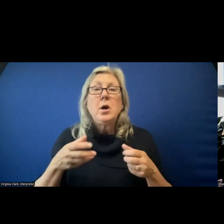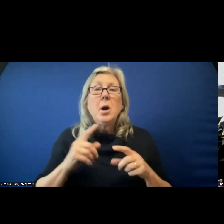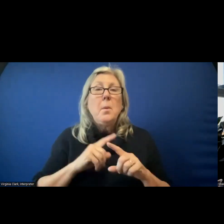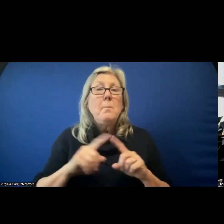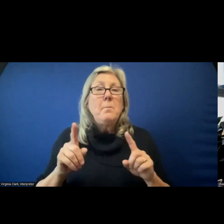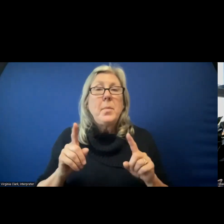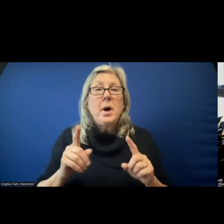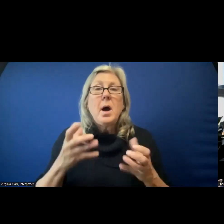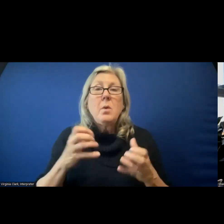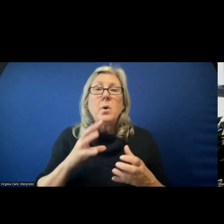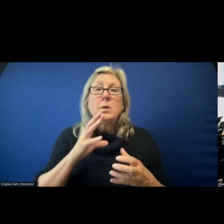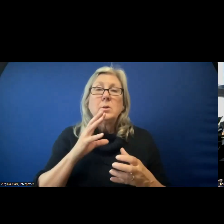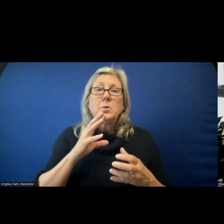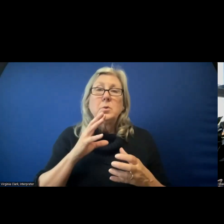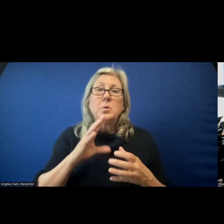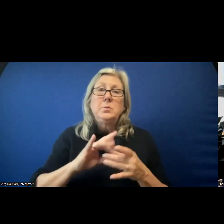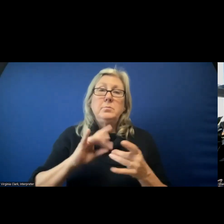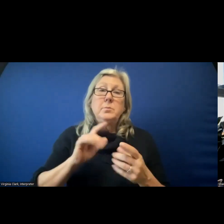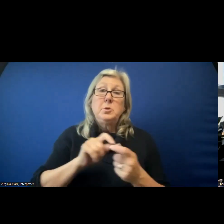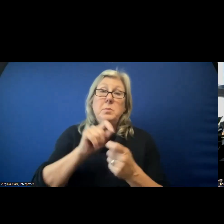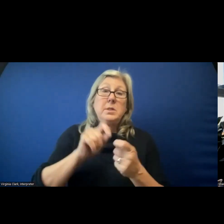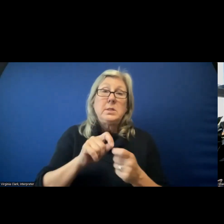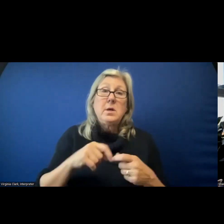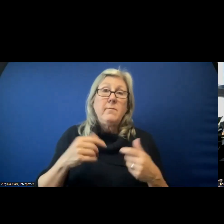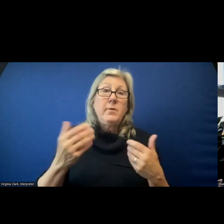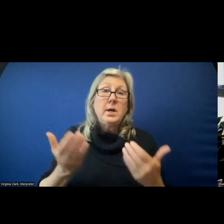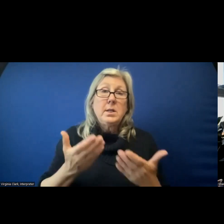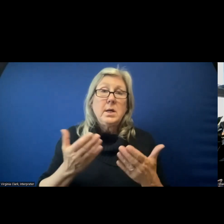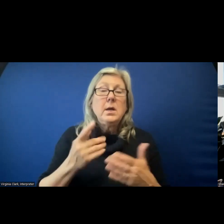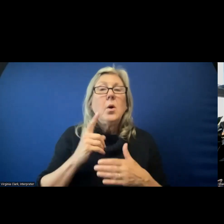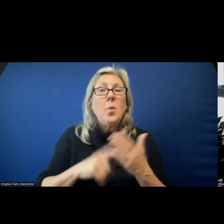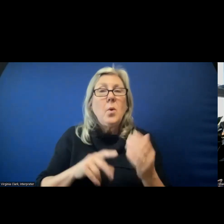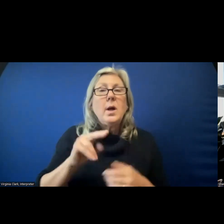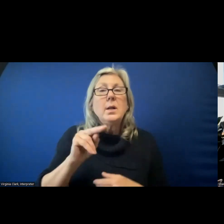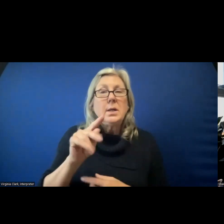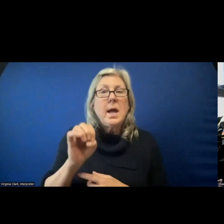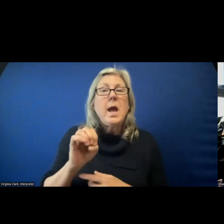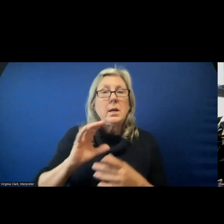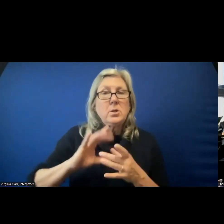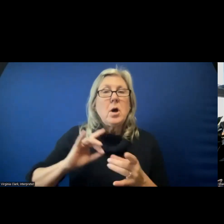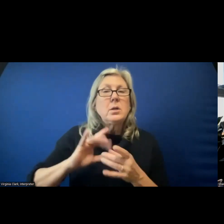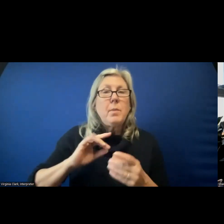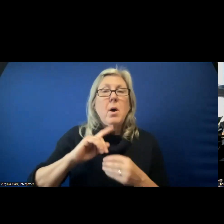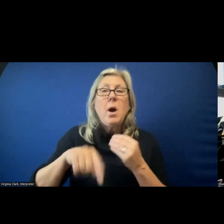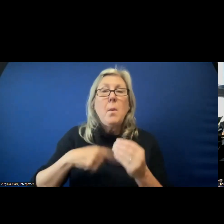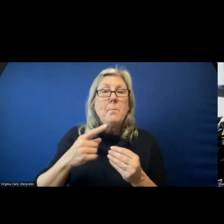to speak to specifically what Rene talked about, about terrible medical equipment.